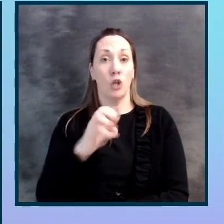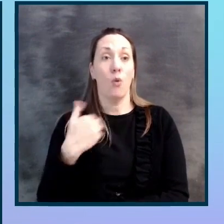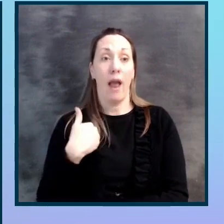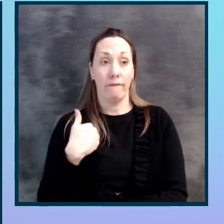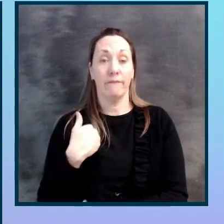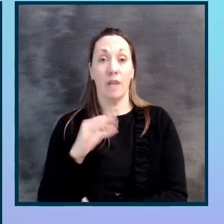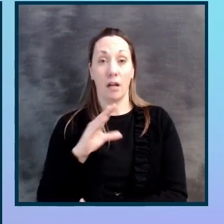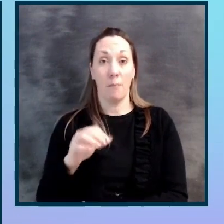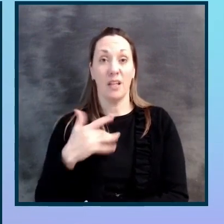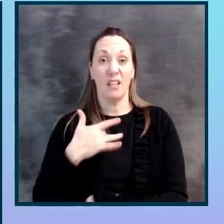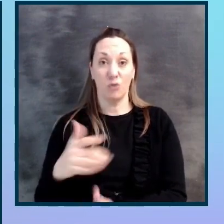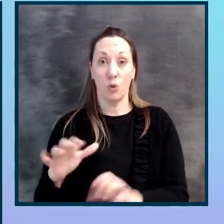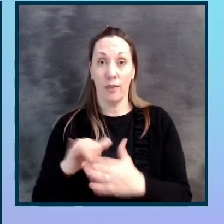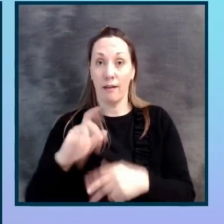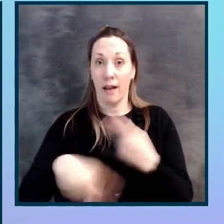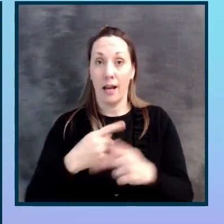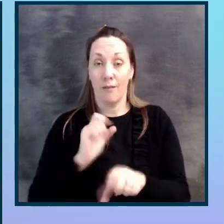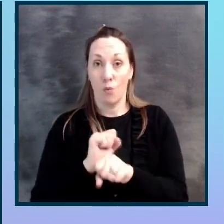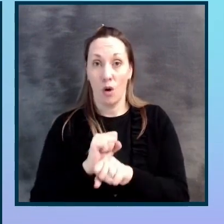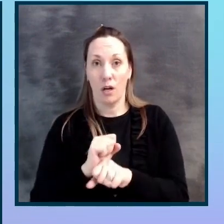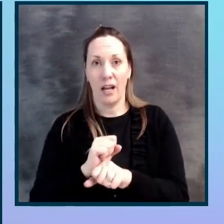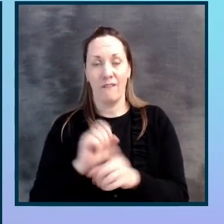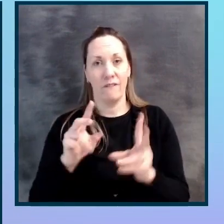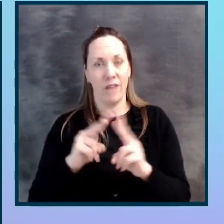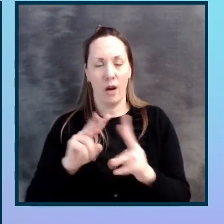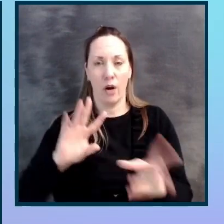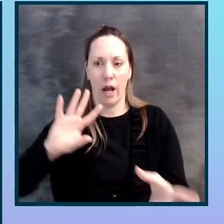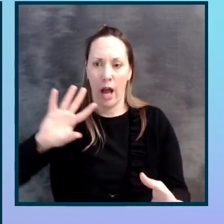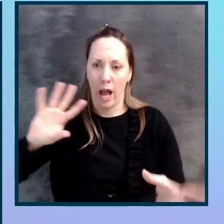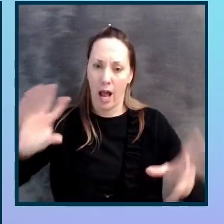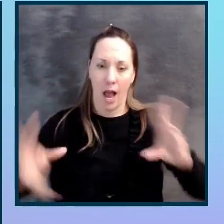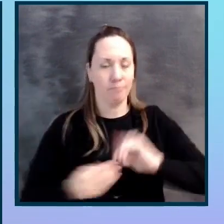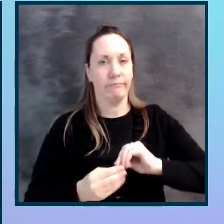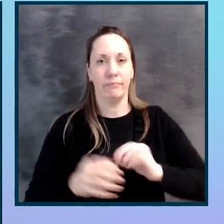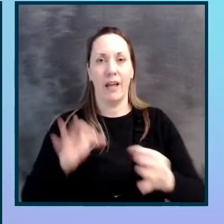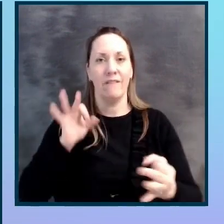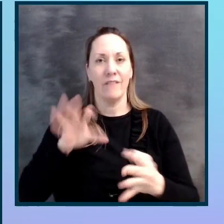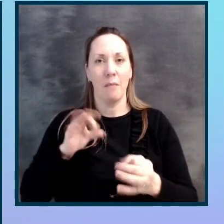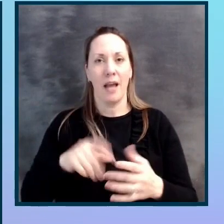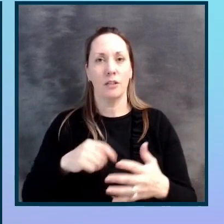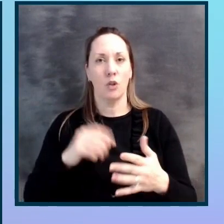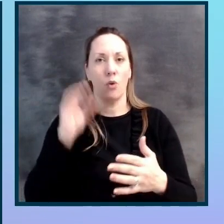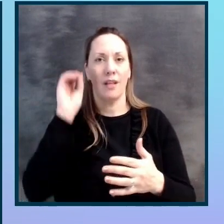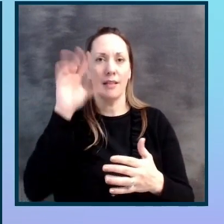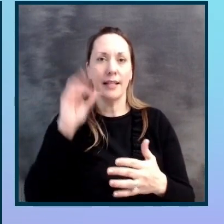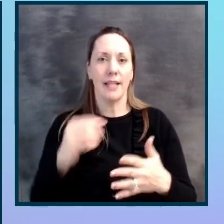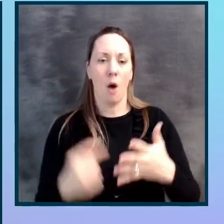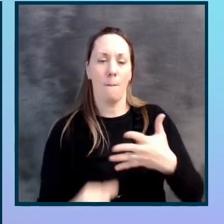generally provide very comprehensive feedback, so they'll list out the priority of the issues,